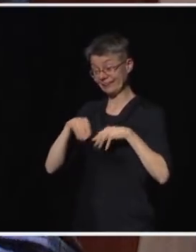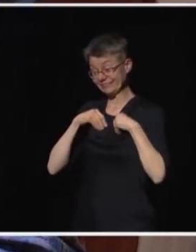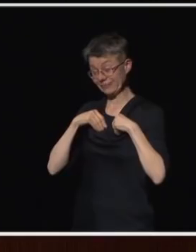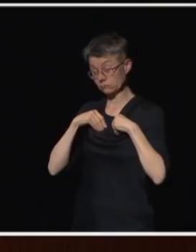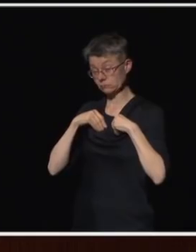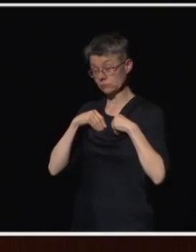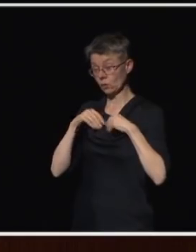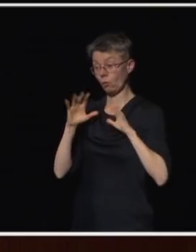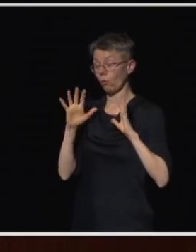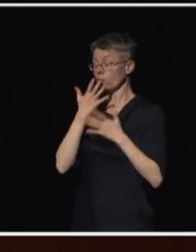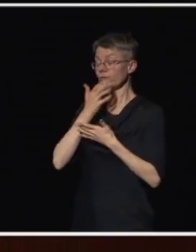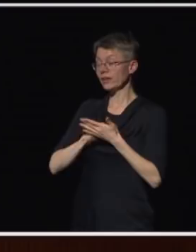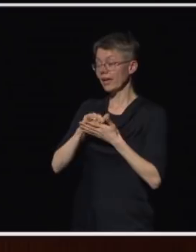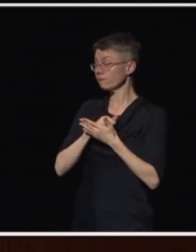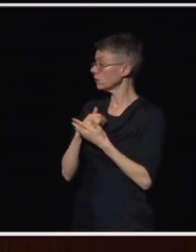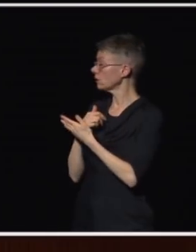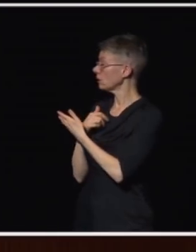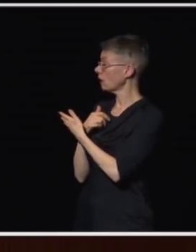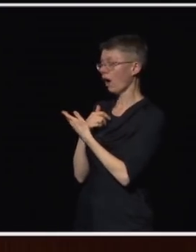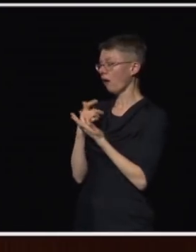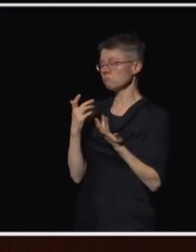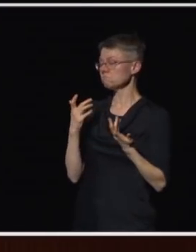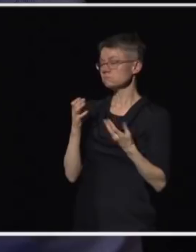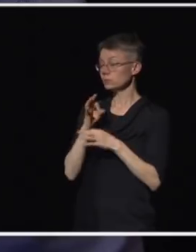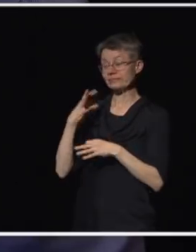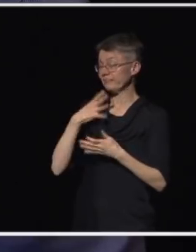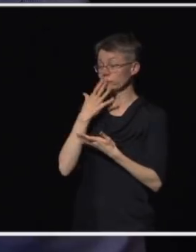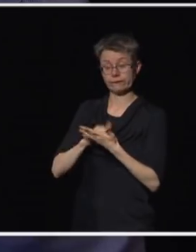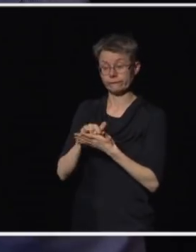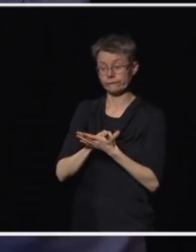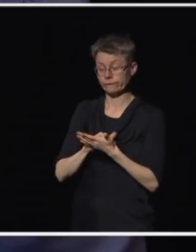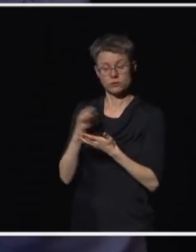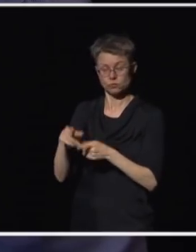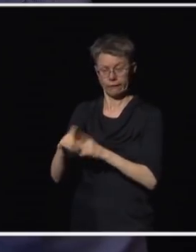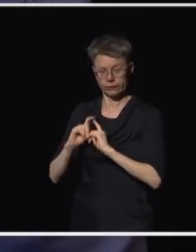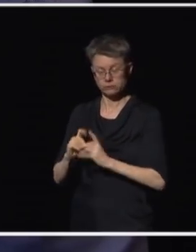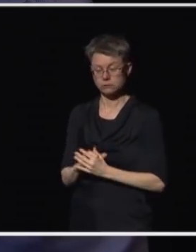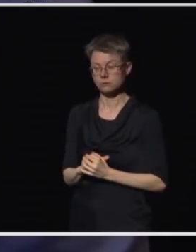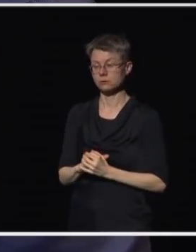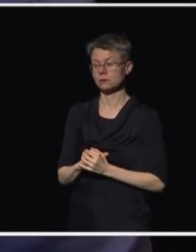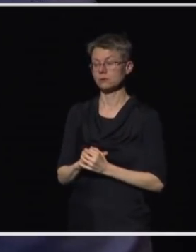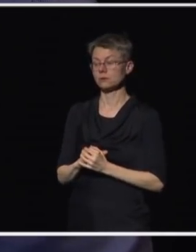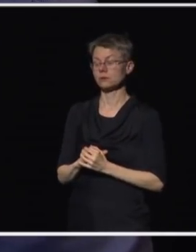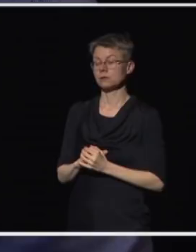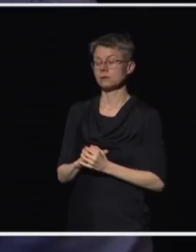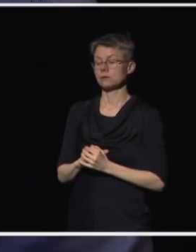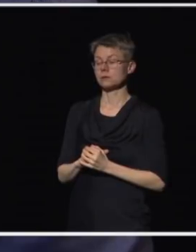I mean, there was never even forgiveness that was needed. What I understood was in -- first of all, you know,